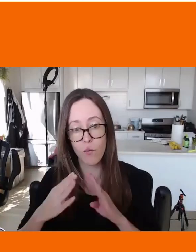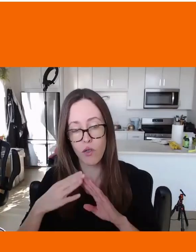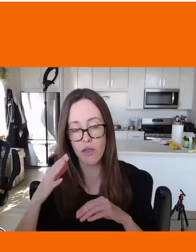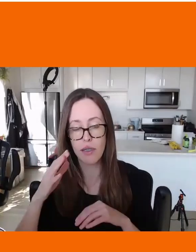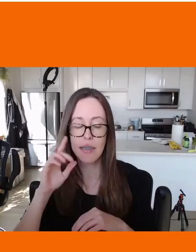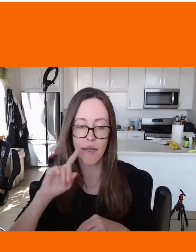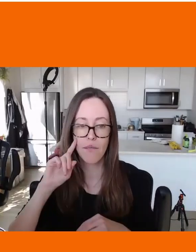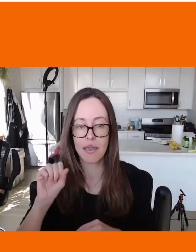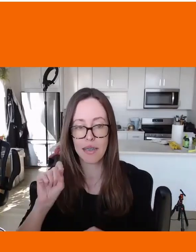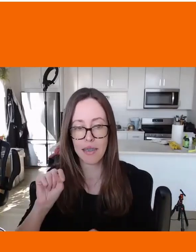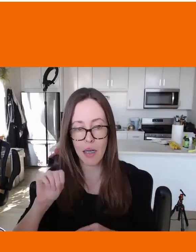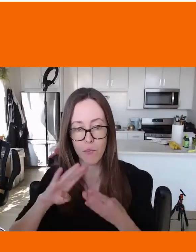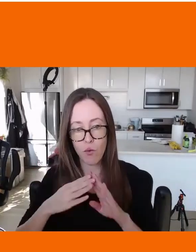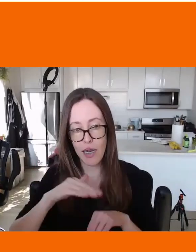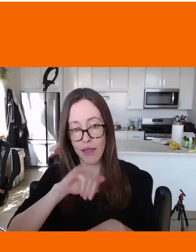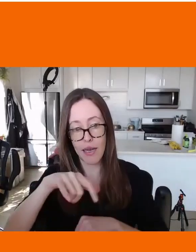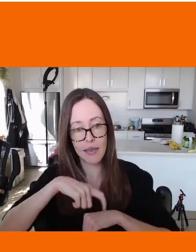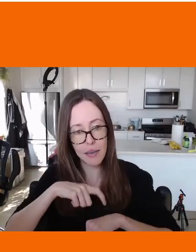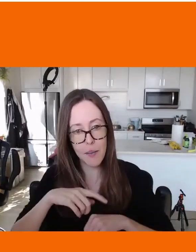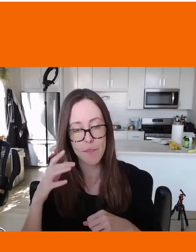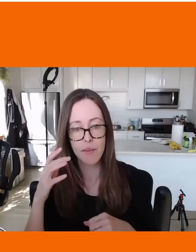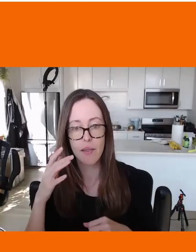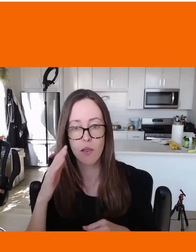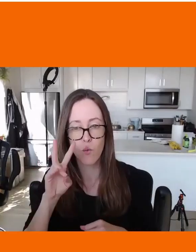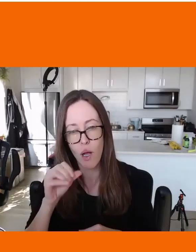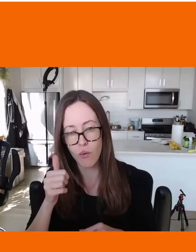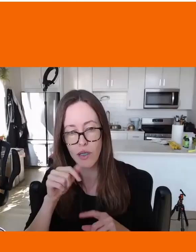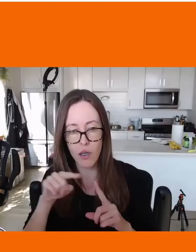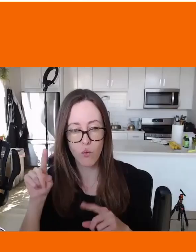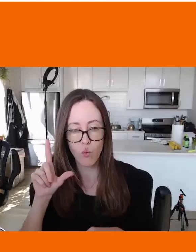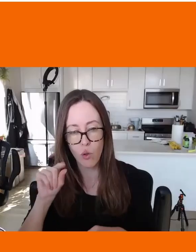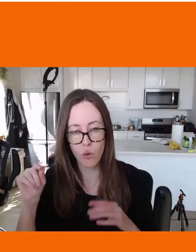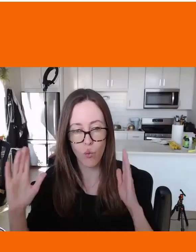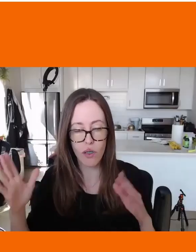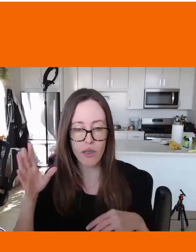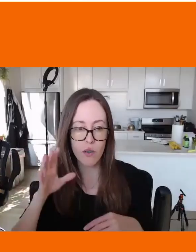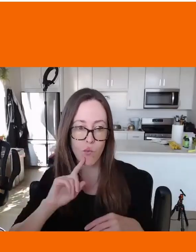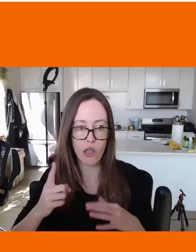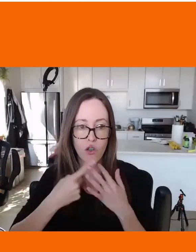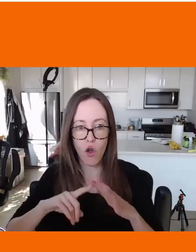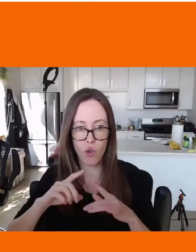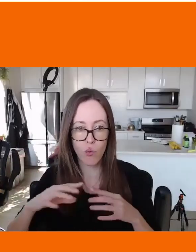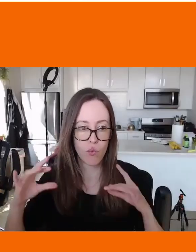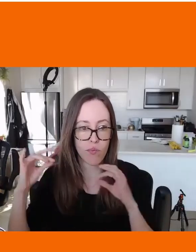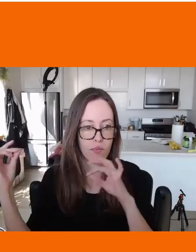So that lab experience, along with the DeafSTEM community at that time-- this was around 2010 and 2011--